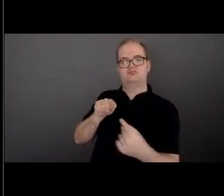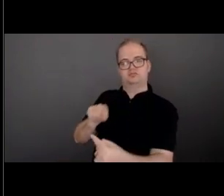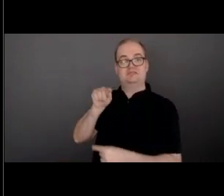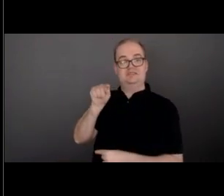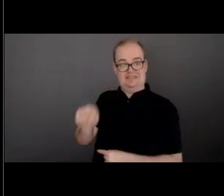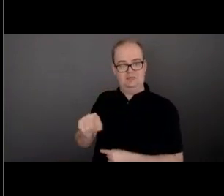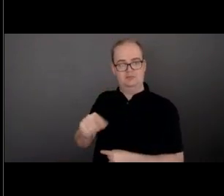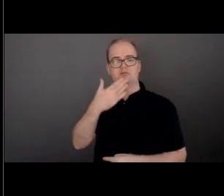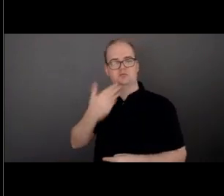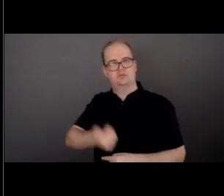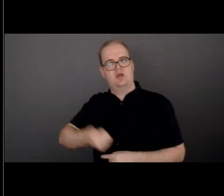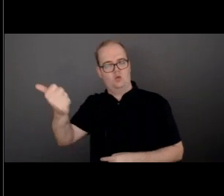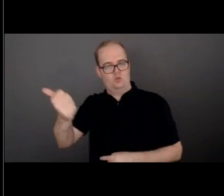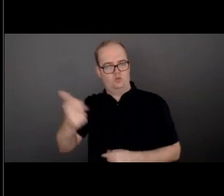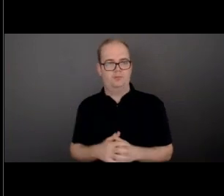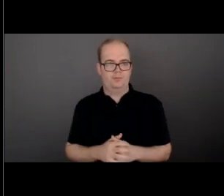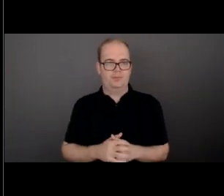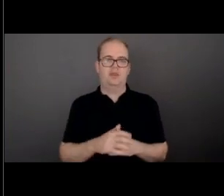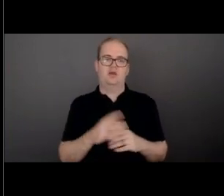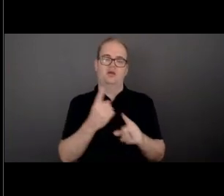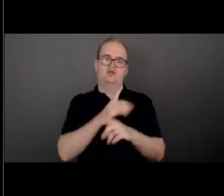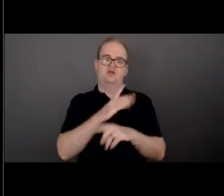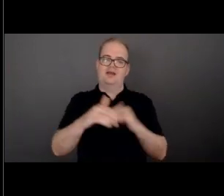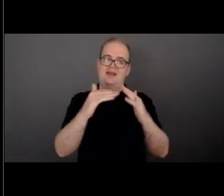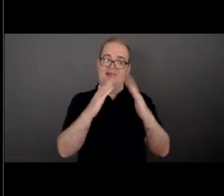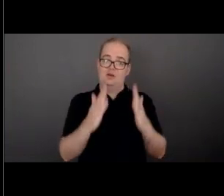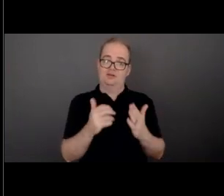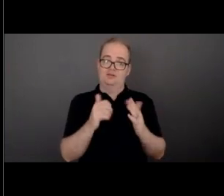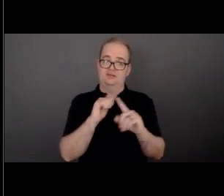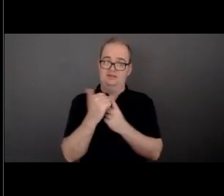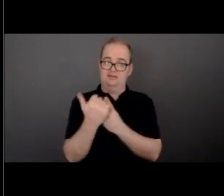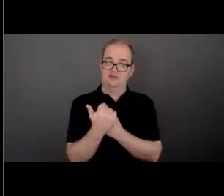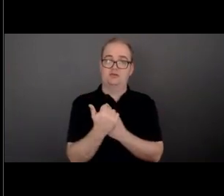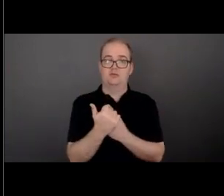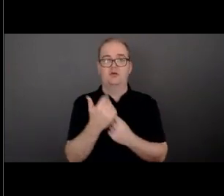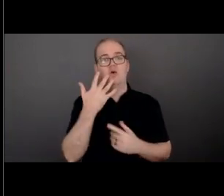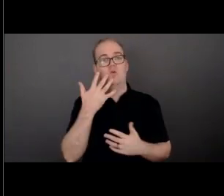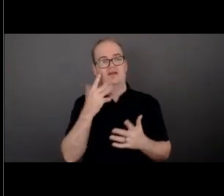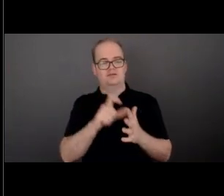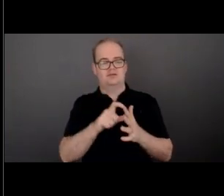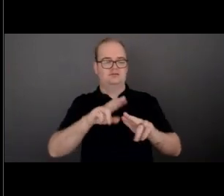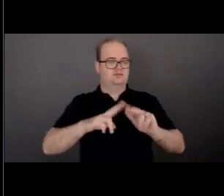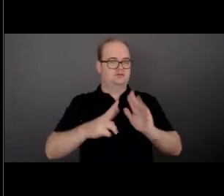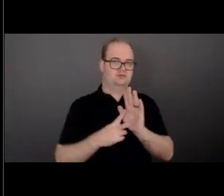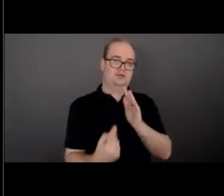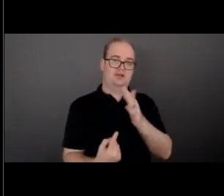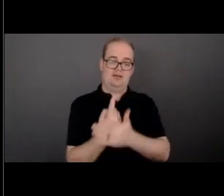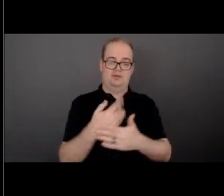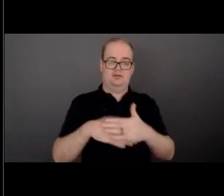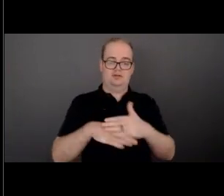In terms of housing situations where there is domestic and family violence, unless there's